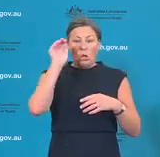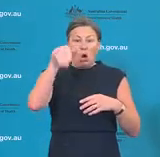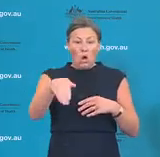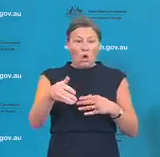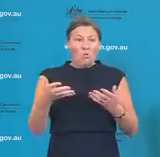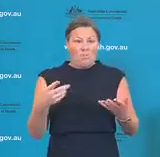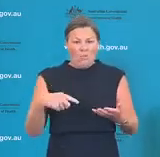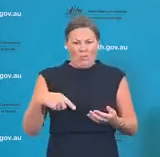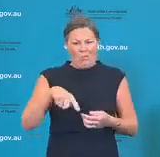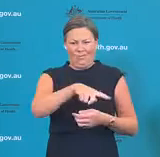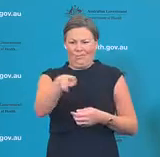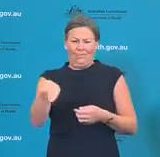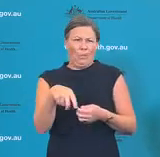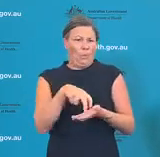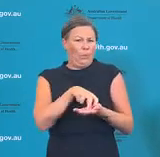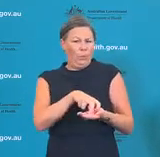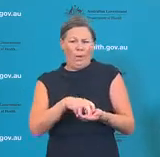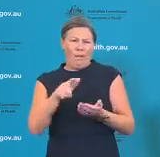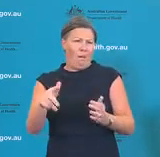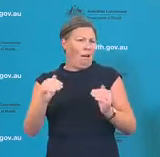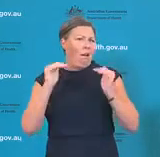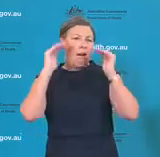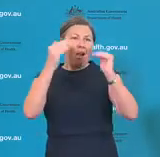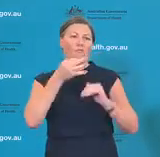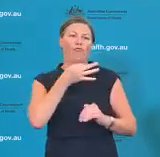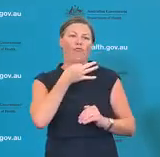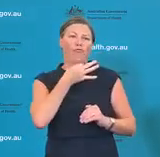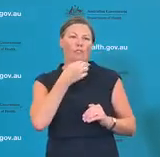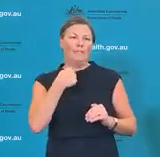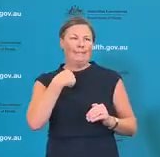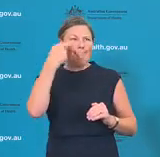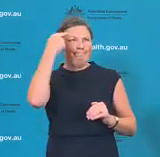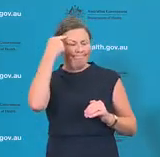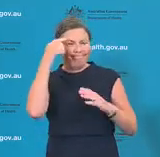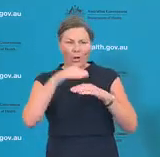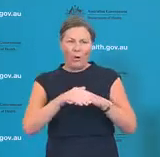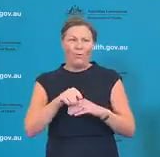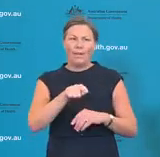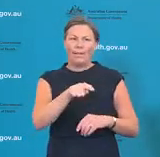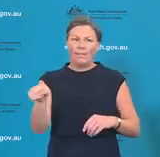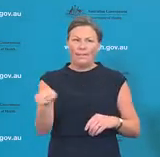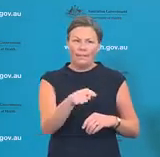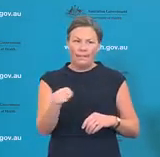is certainly a major priority for us and whilst we understand that the limitation